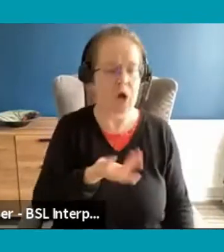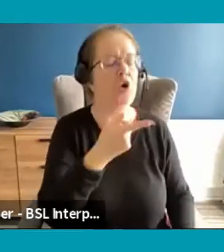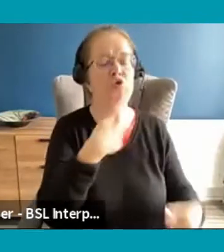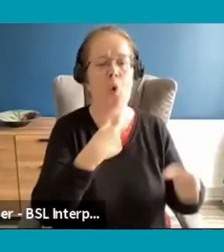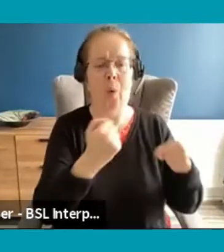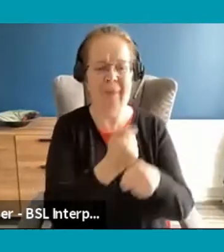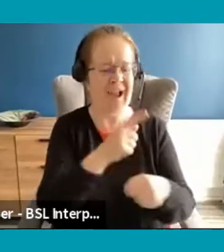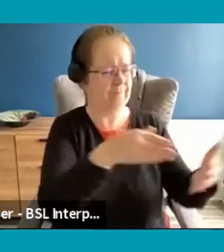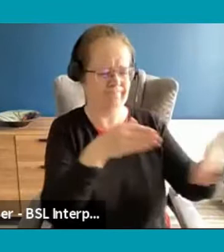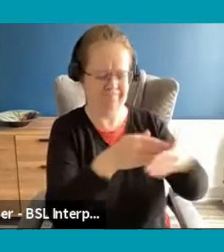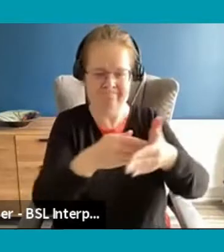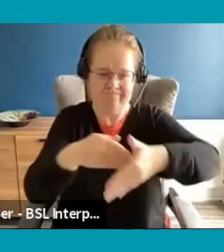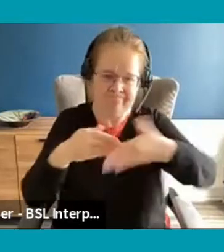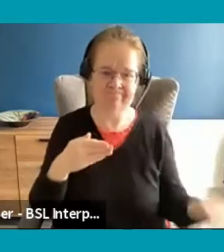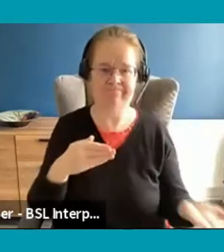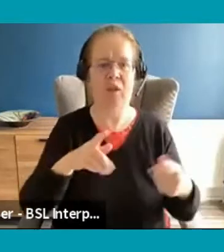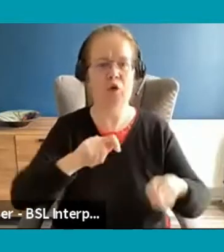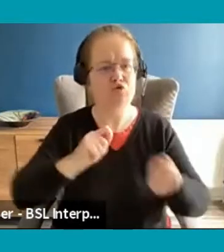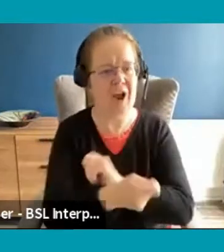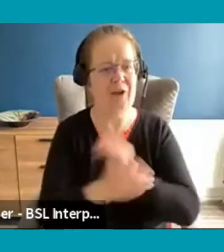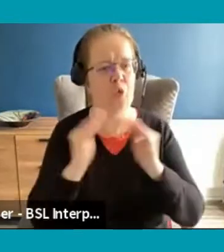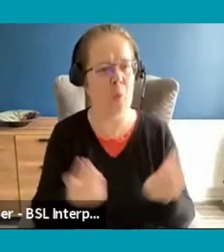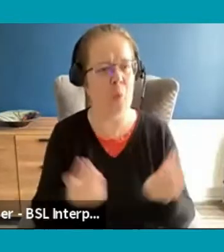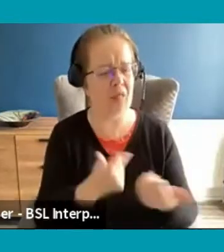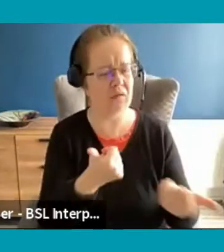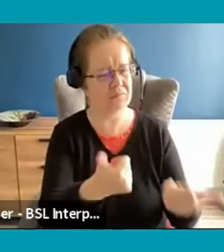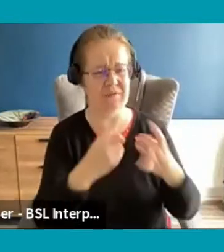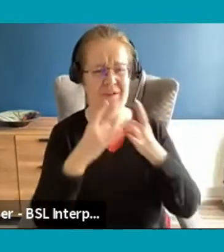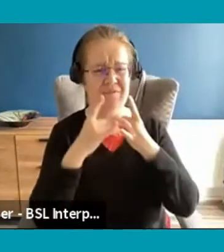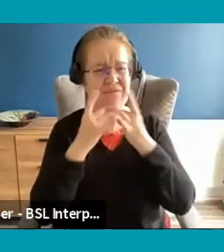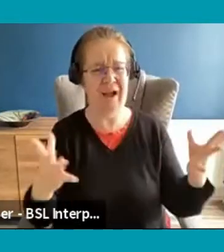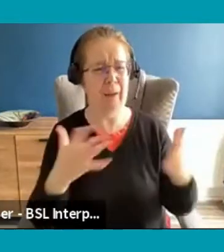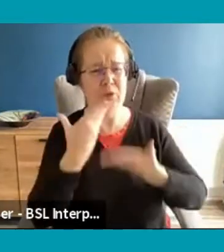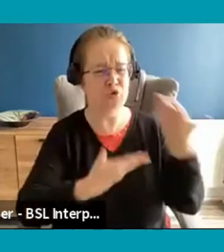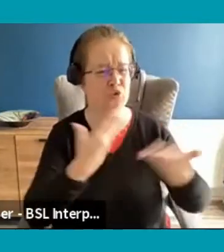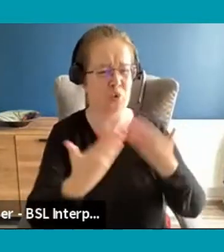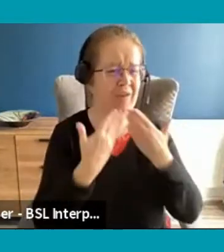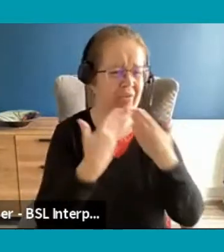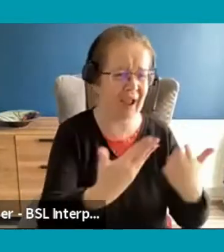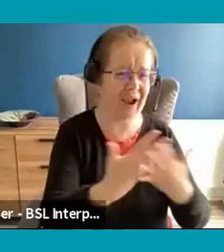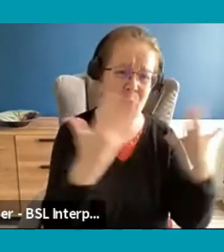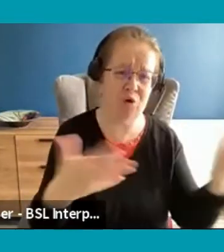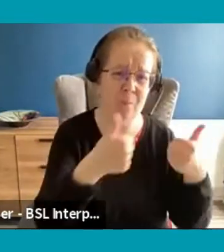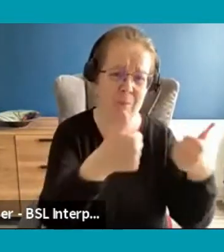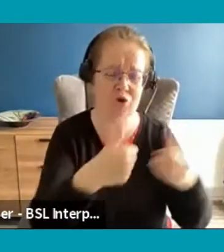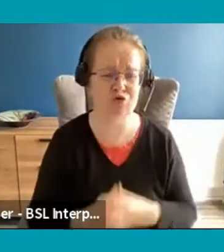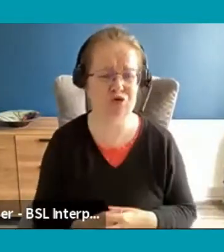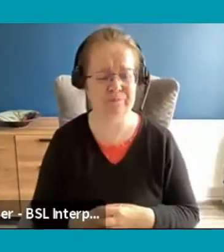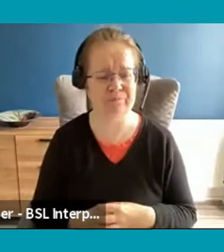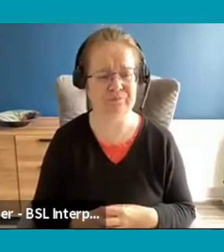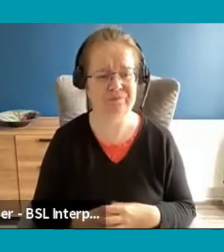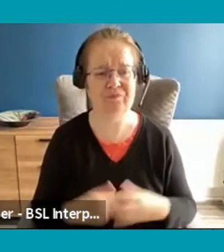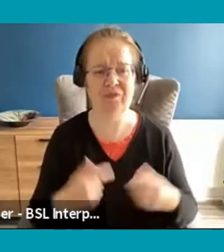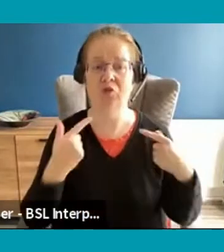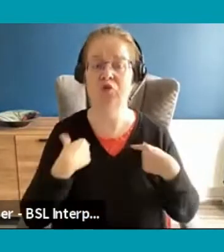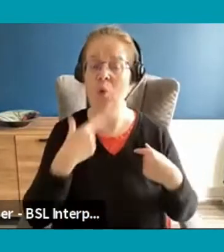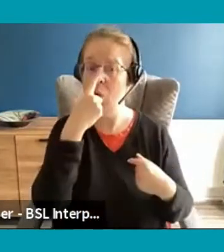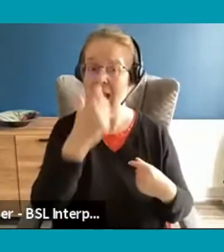so I want to thank you very much for that, Steve. That's a that's a fabulous story. OK, so let me go on to Sophie.